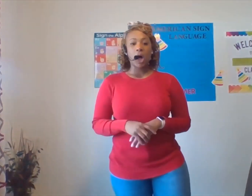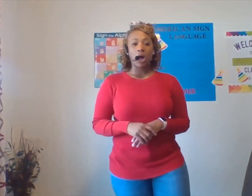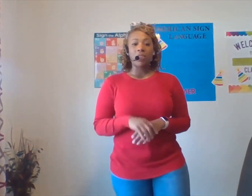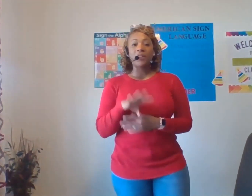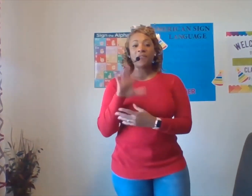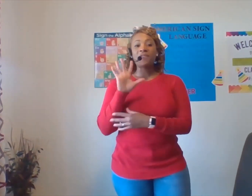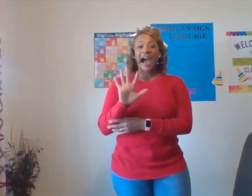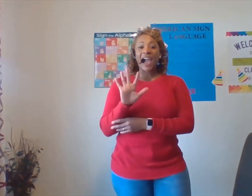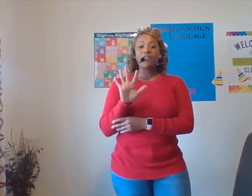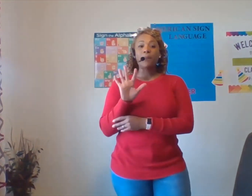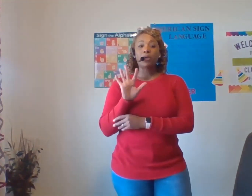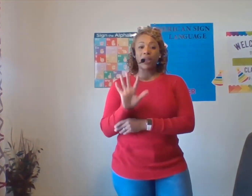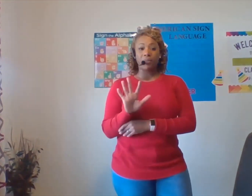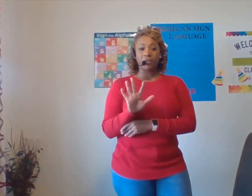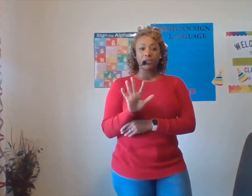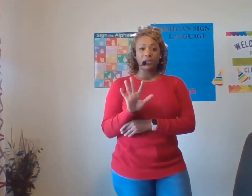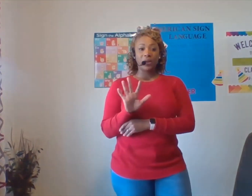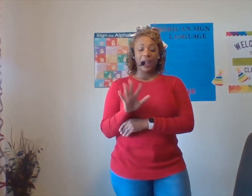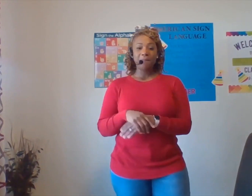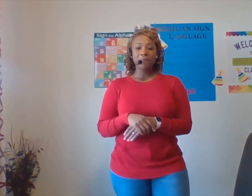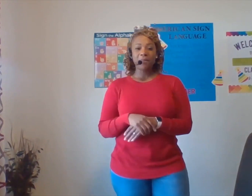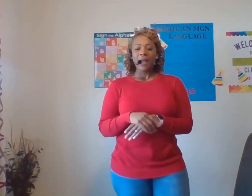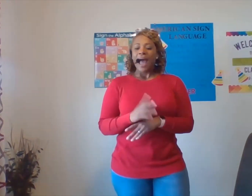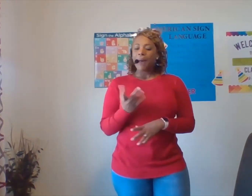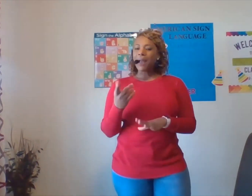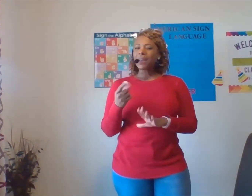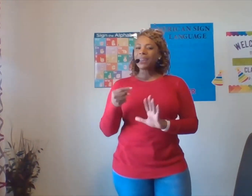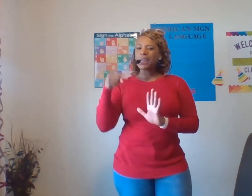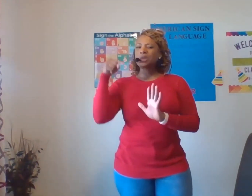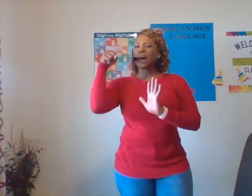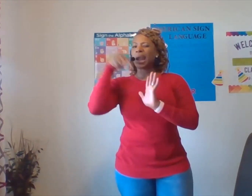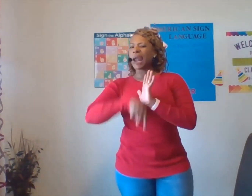the five parameters okay